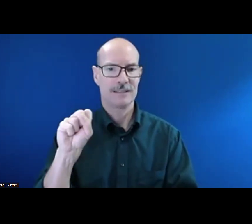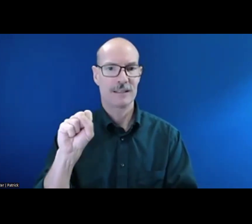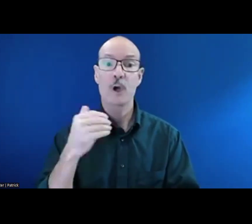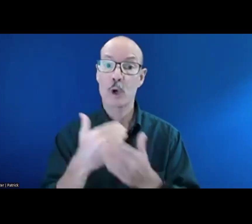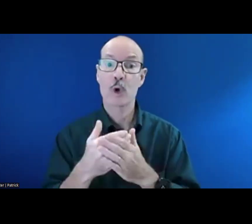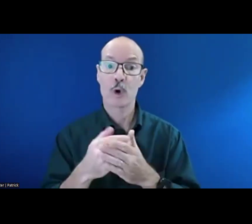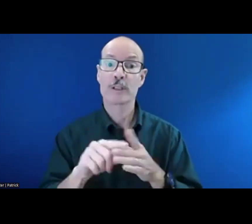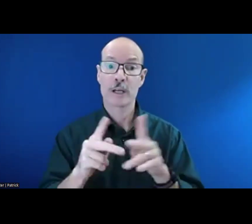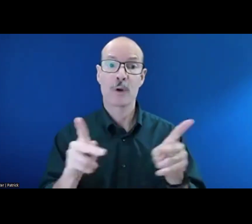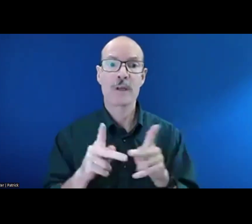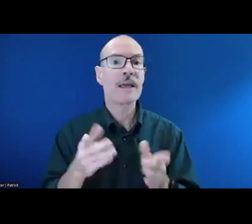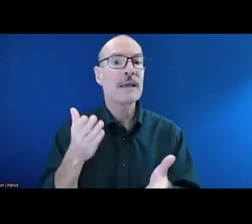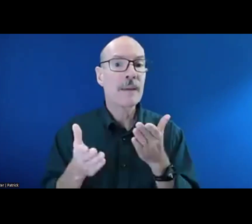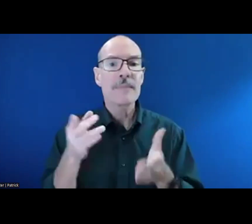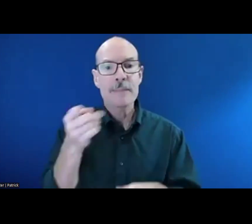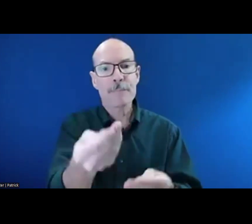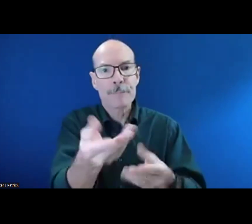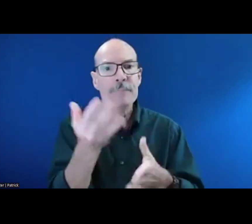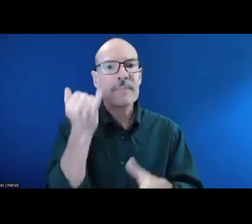They'll put new contact with your local ASAP.